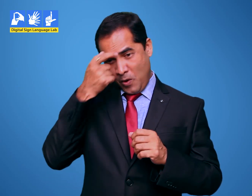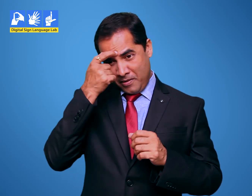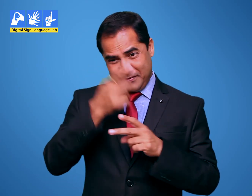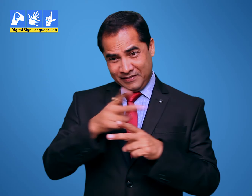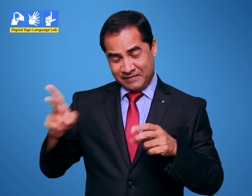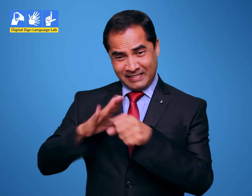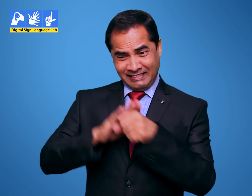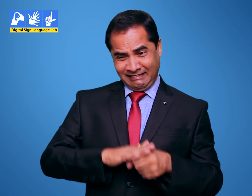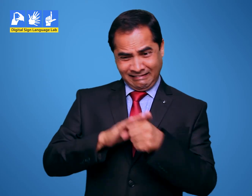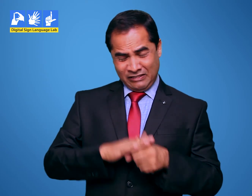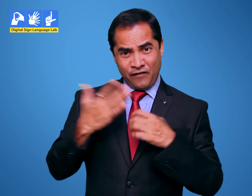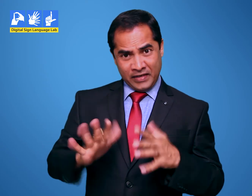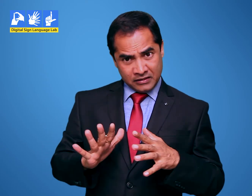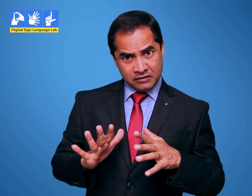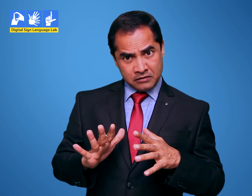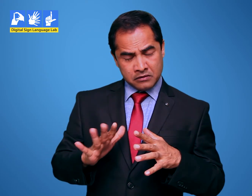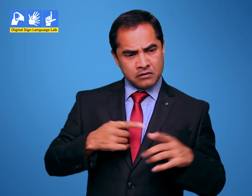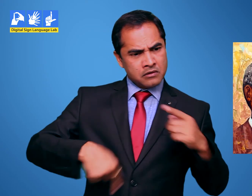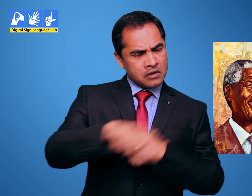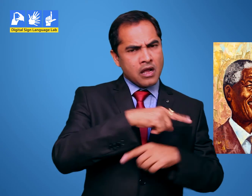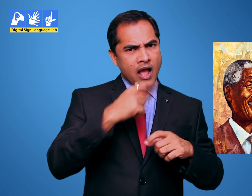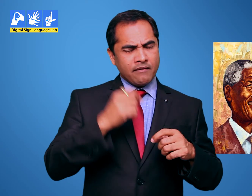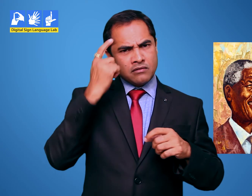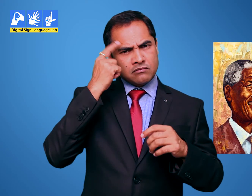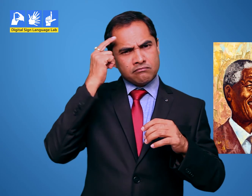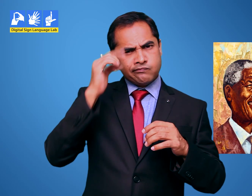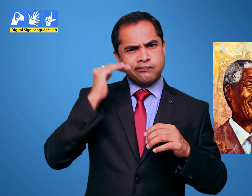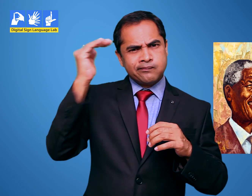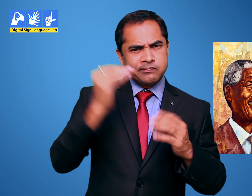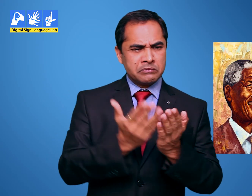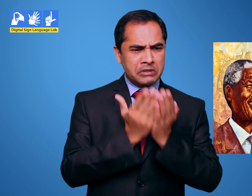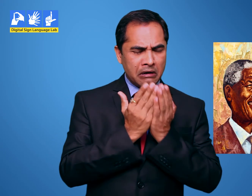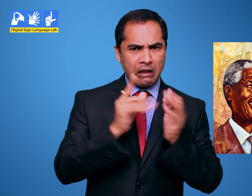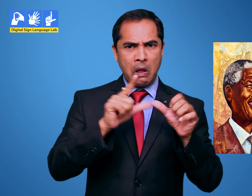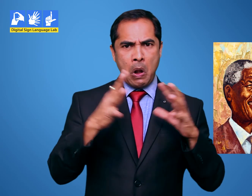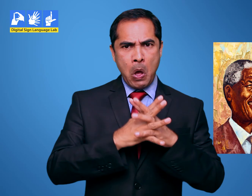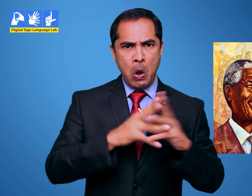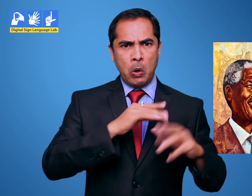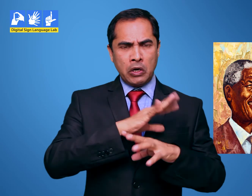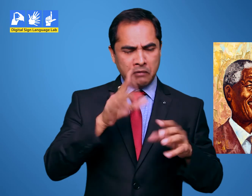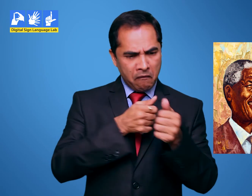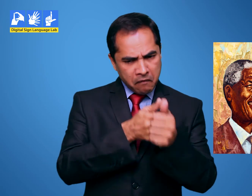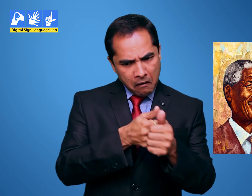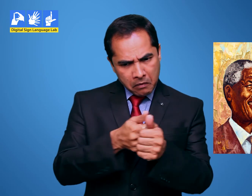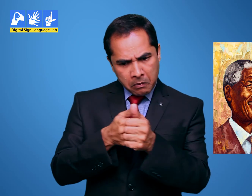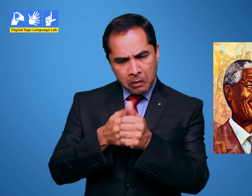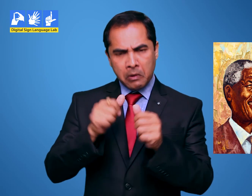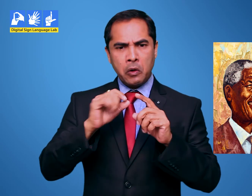that transformed a law-abiding attorney